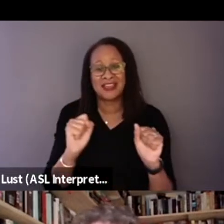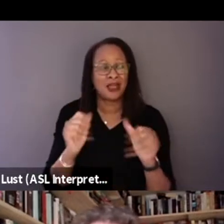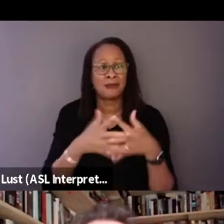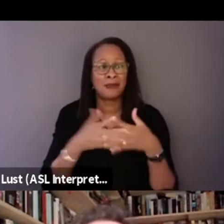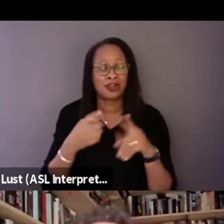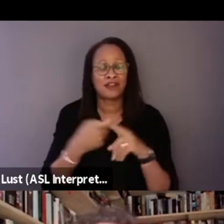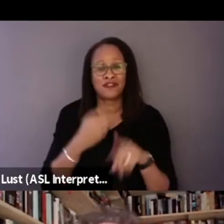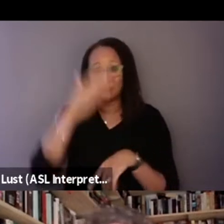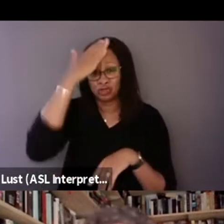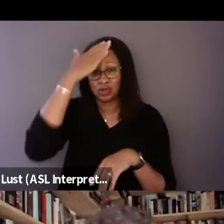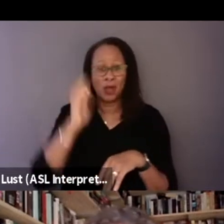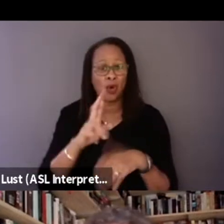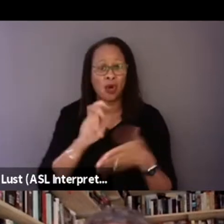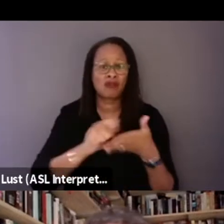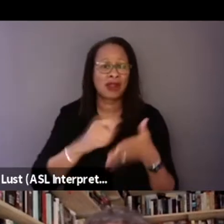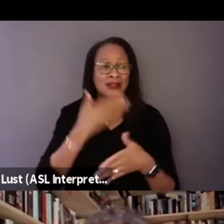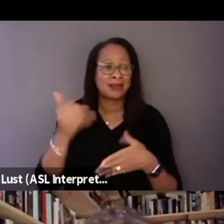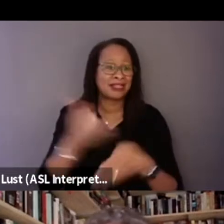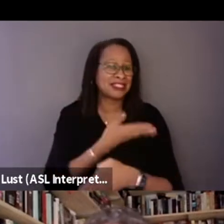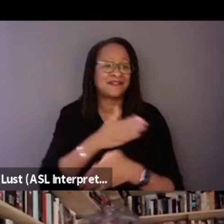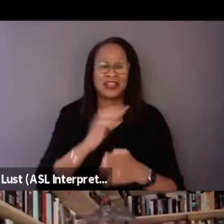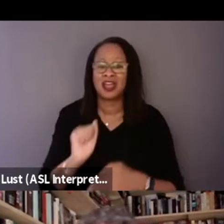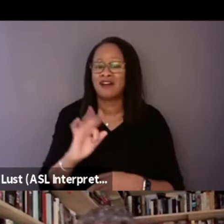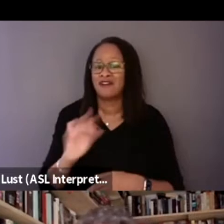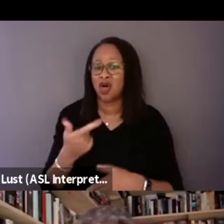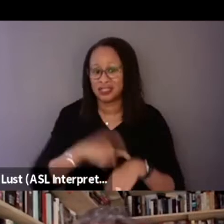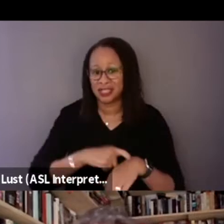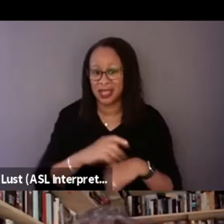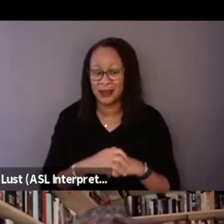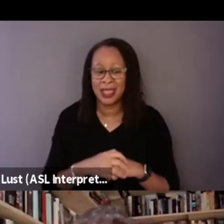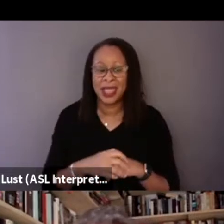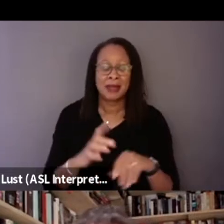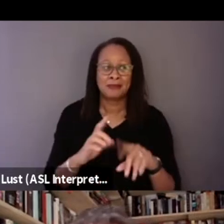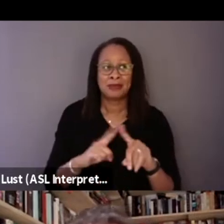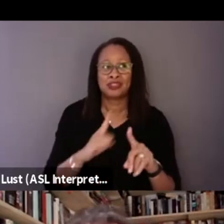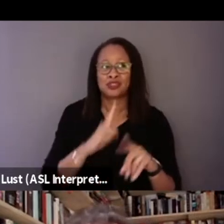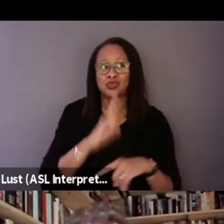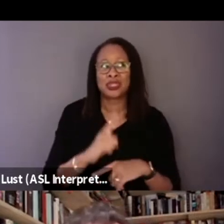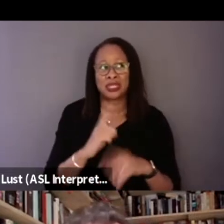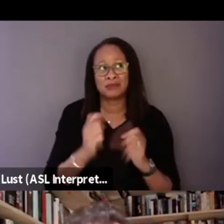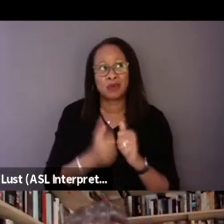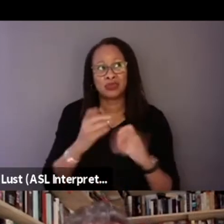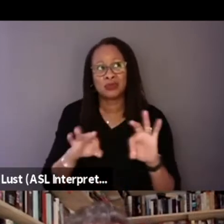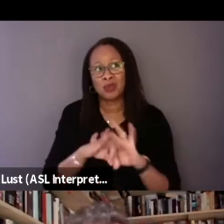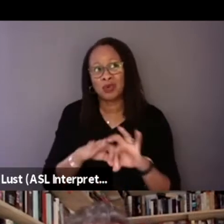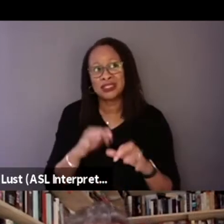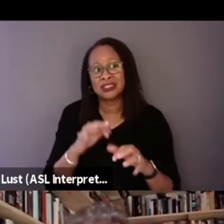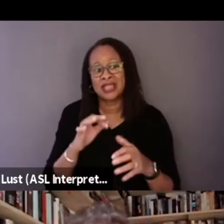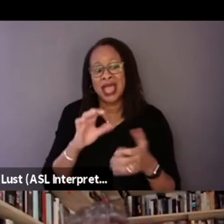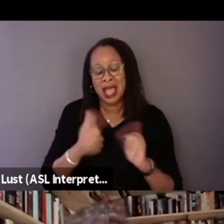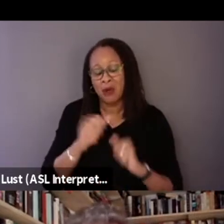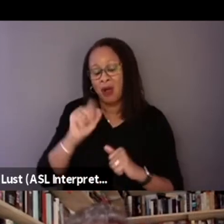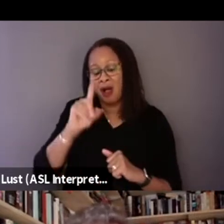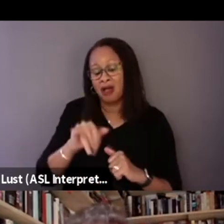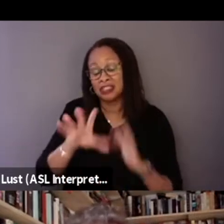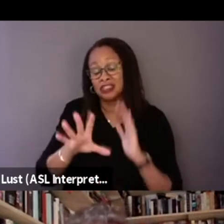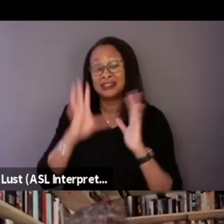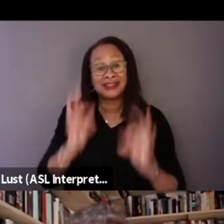The idea for me was how Ady chooses to make meaning out of this otherwise incredibly meaningless, tragic situation.